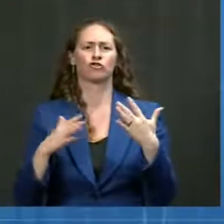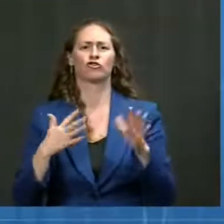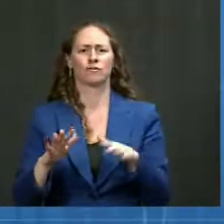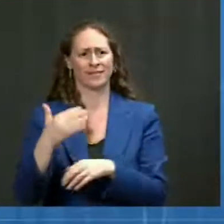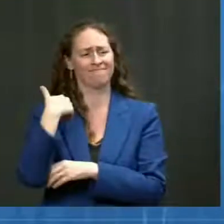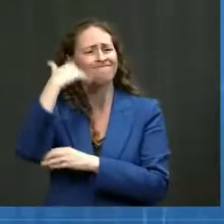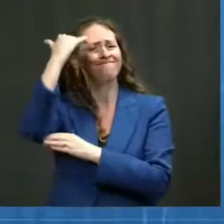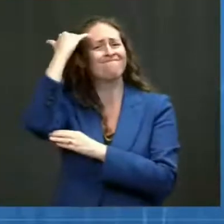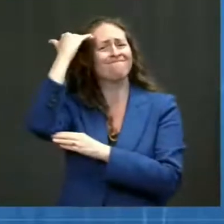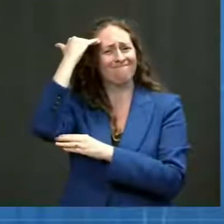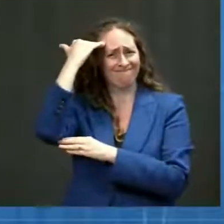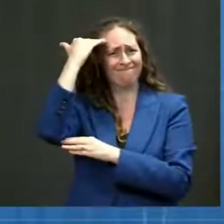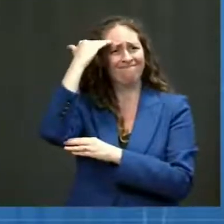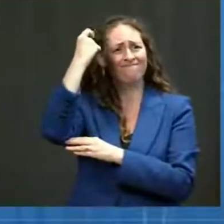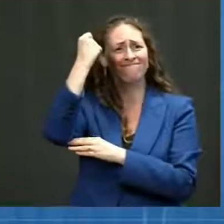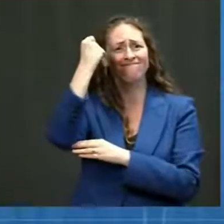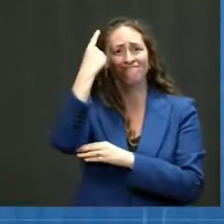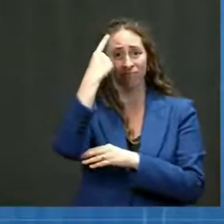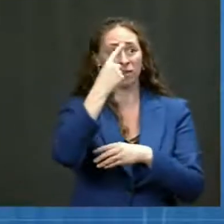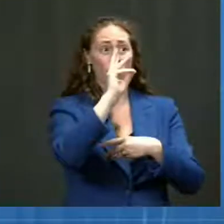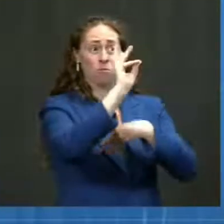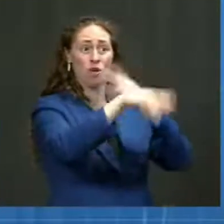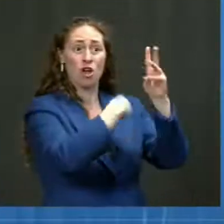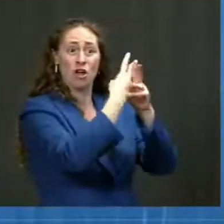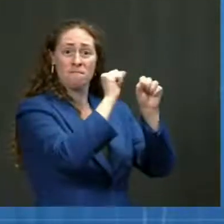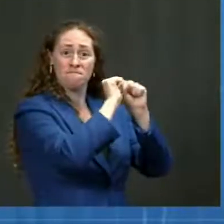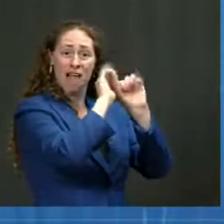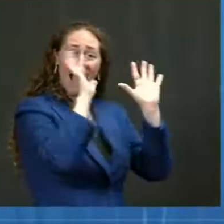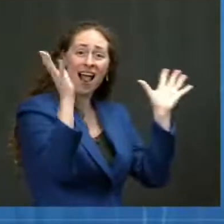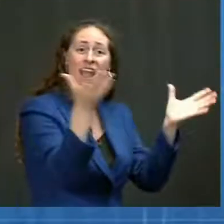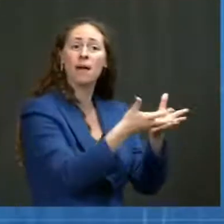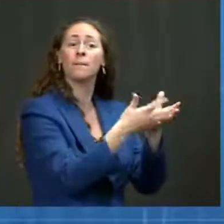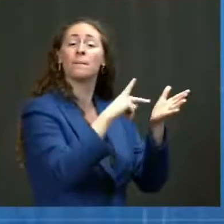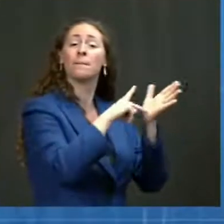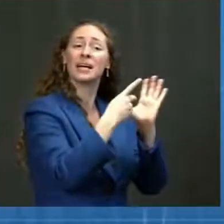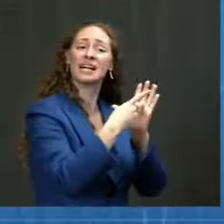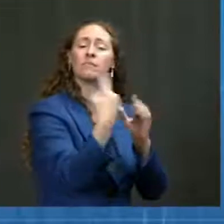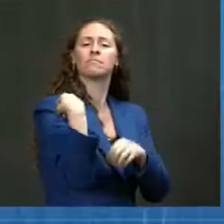WE UNDERSTAND WELL THAT GLOBAL